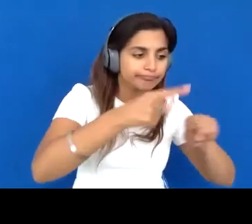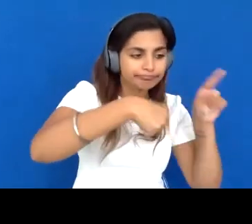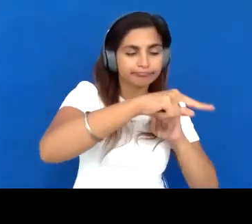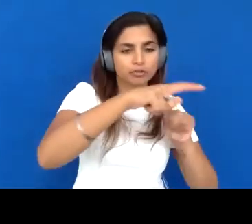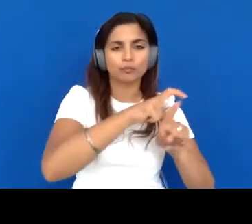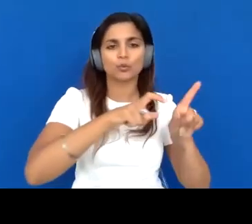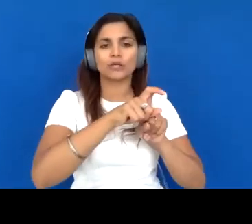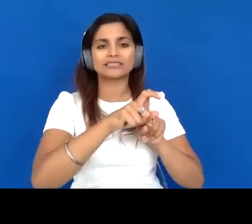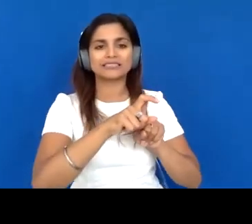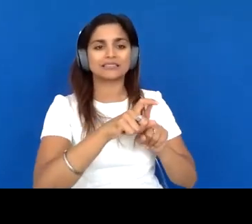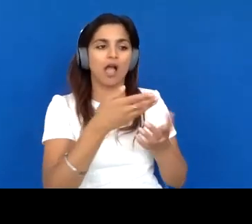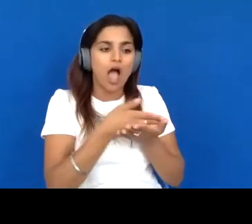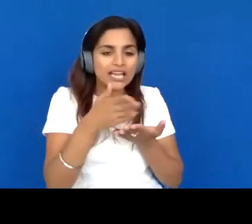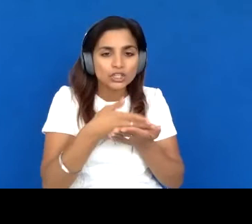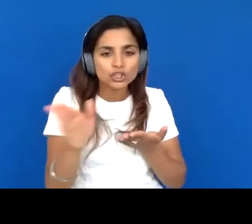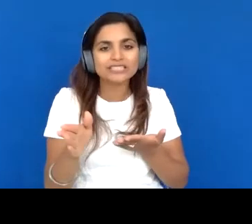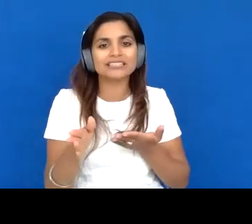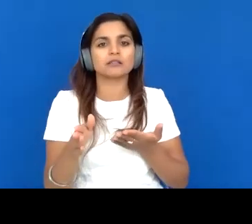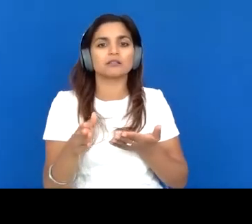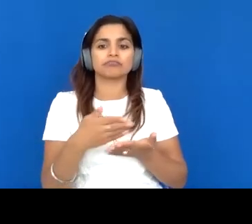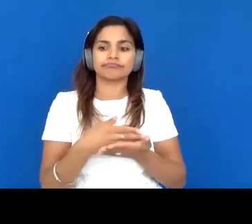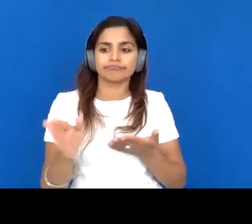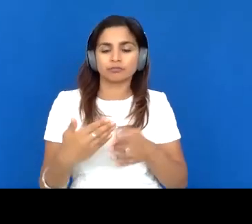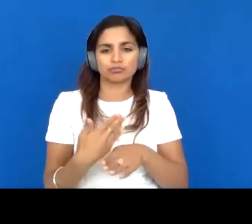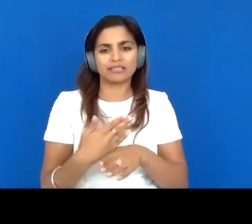harkening back to interventionist colonial campaigns to modernize british